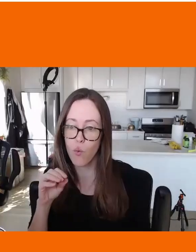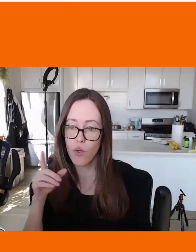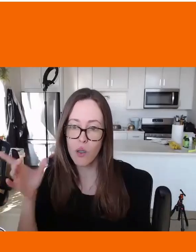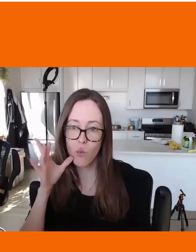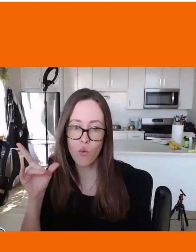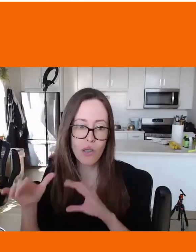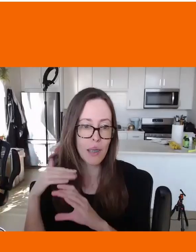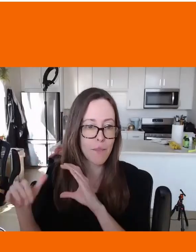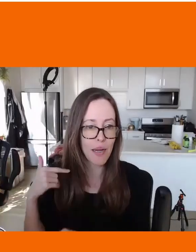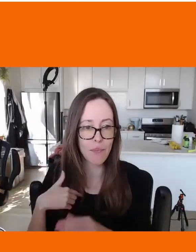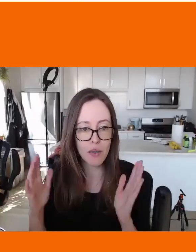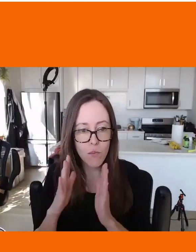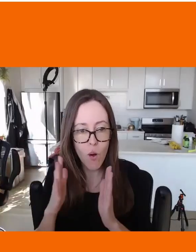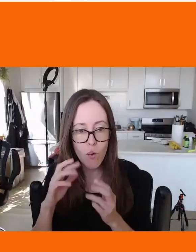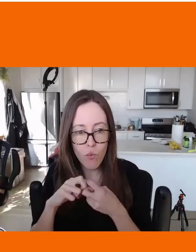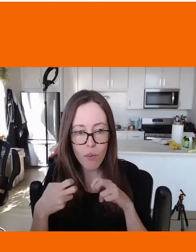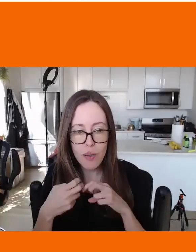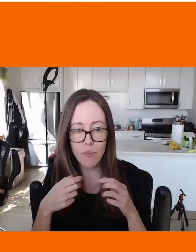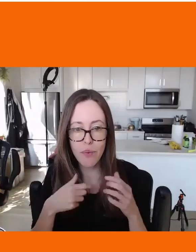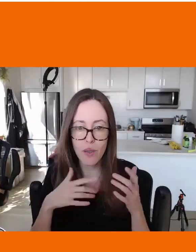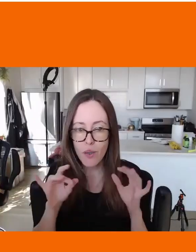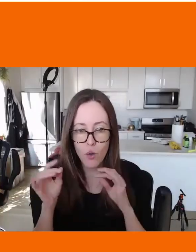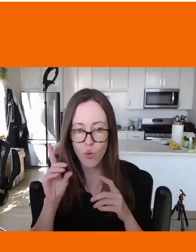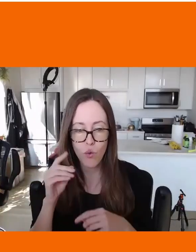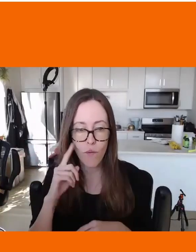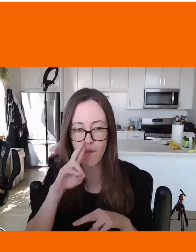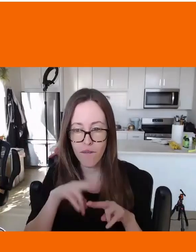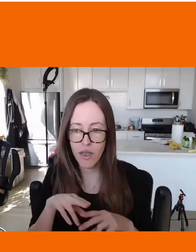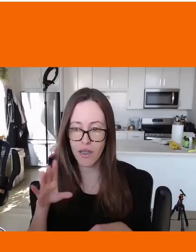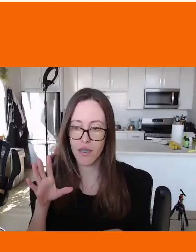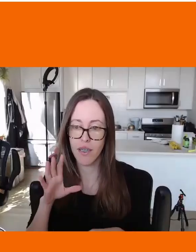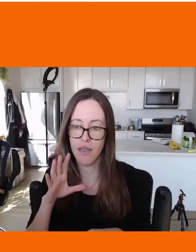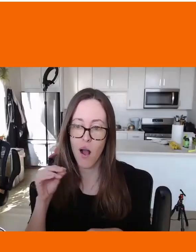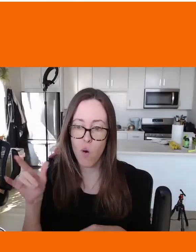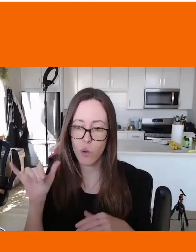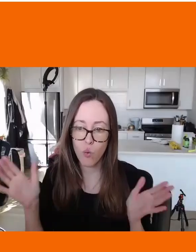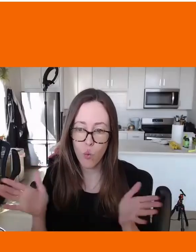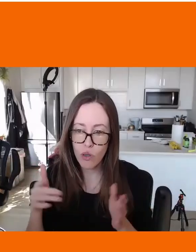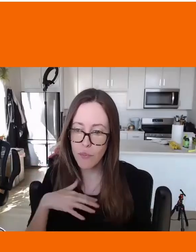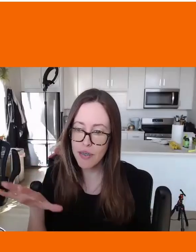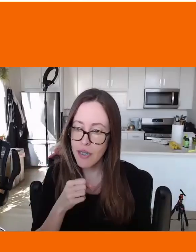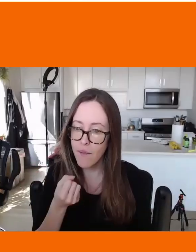already, so he would email me with small problems and small projects for me to do for fun so that I could learn how to do Python coding.